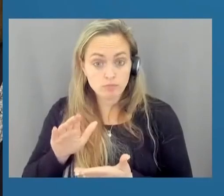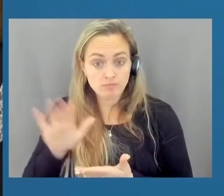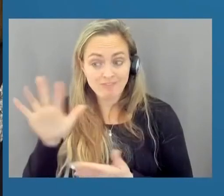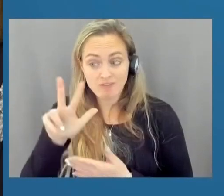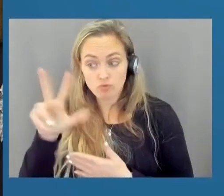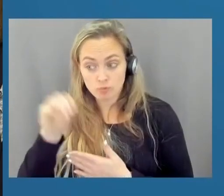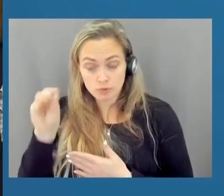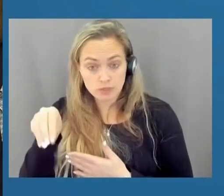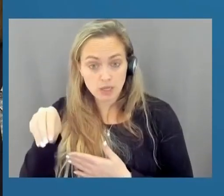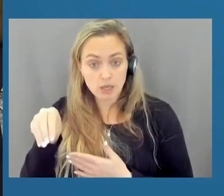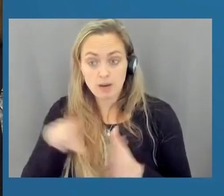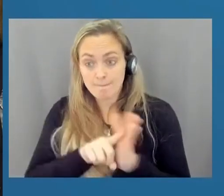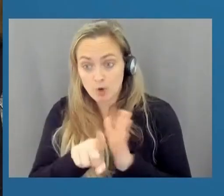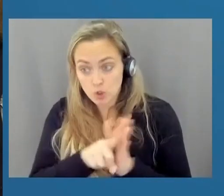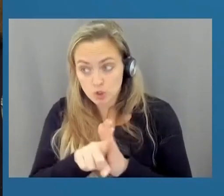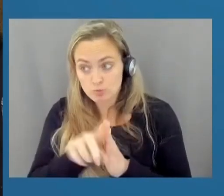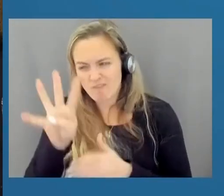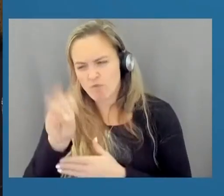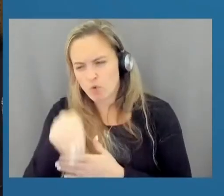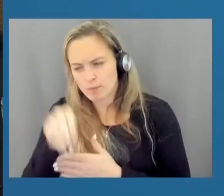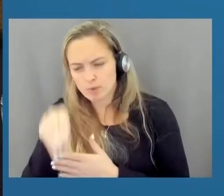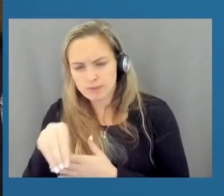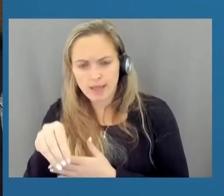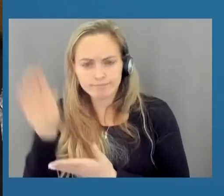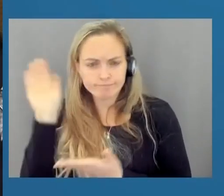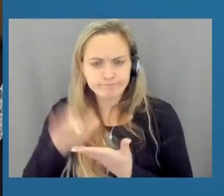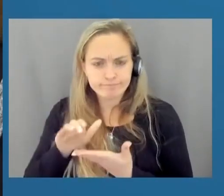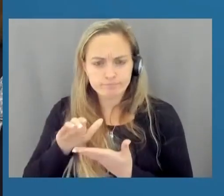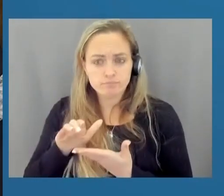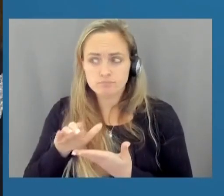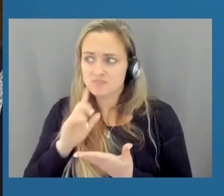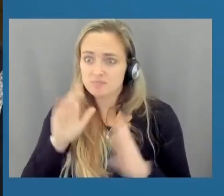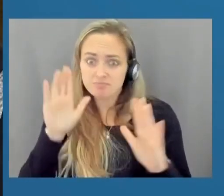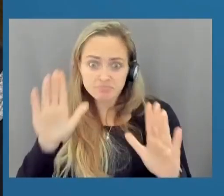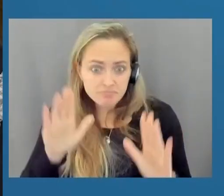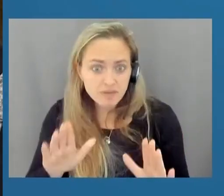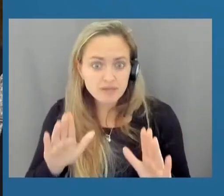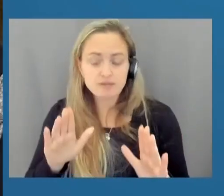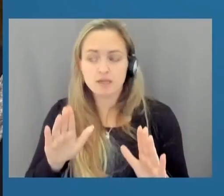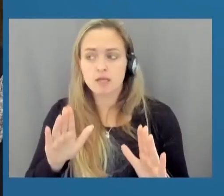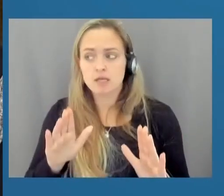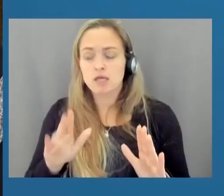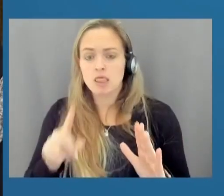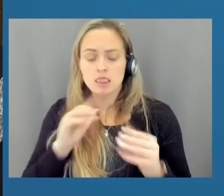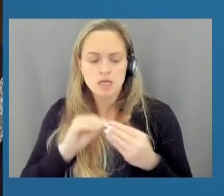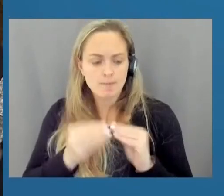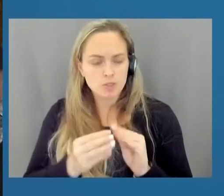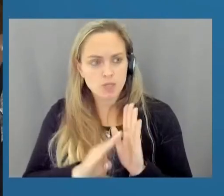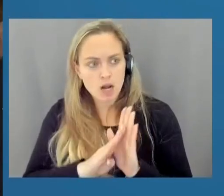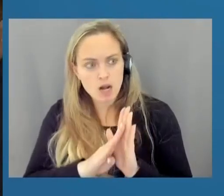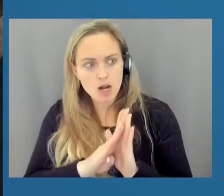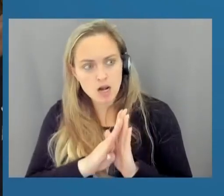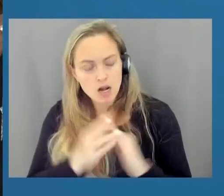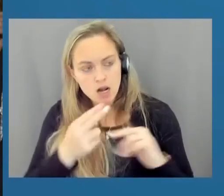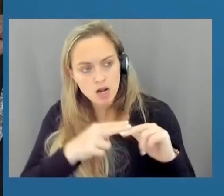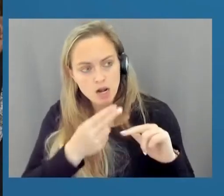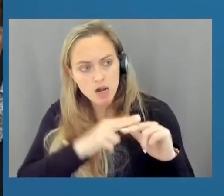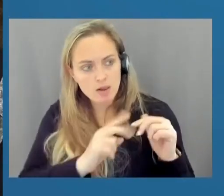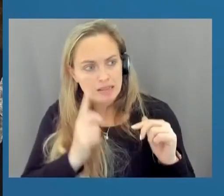murders are down about 40%. That is extraordinary and we're on a trajectory with the numbers kept going higher and higher and higher and people are thinking when is this going to stop?